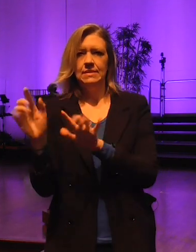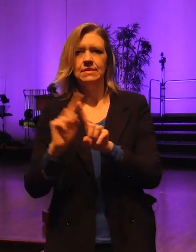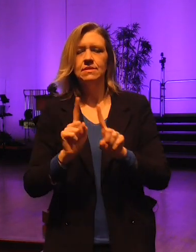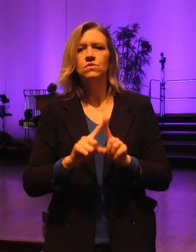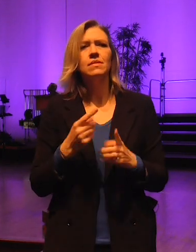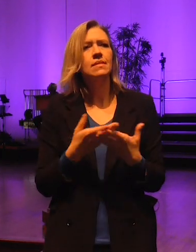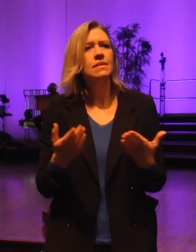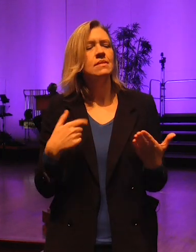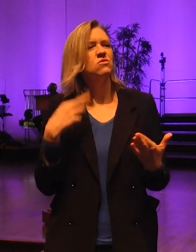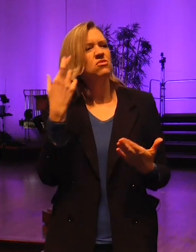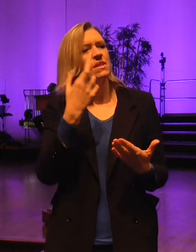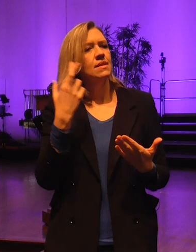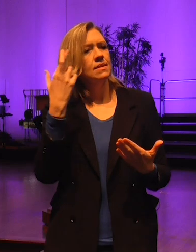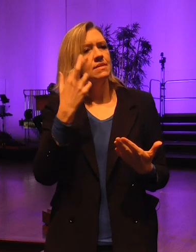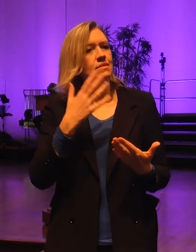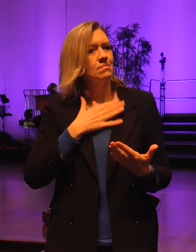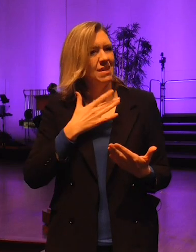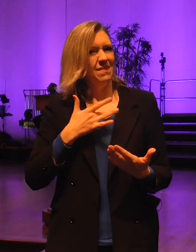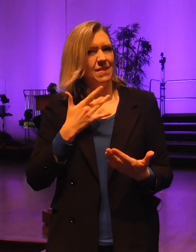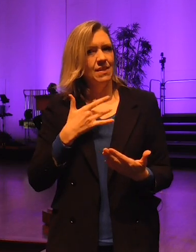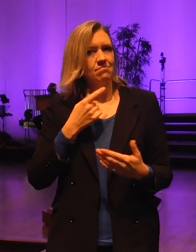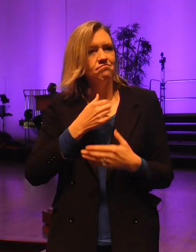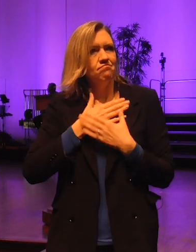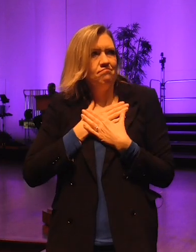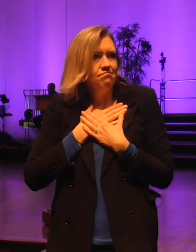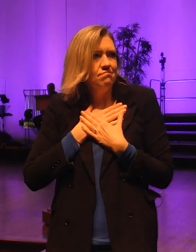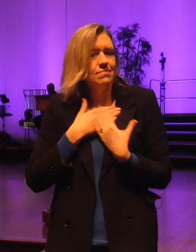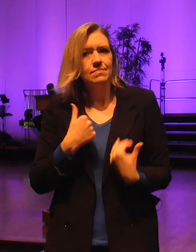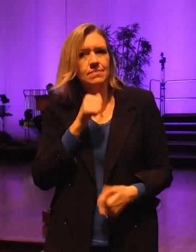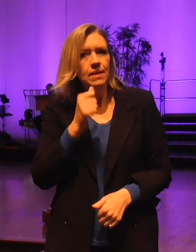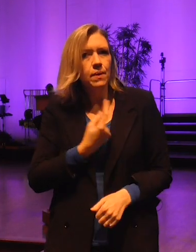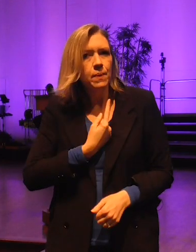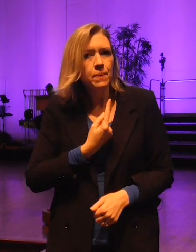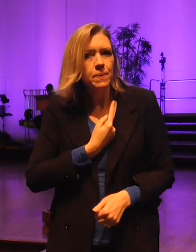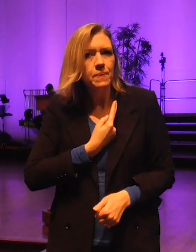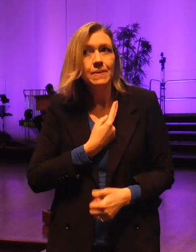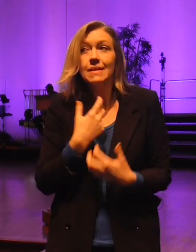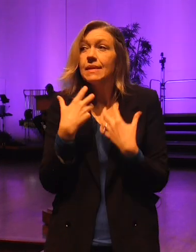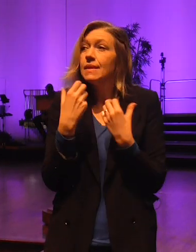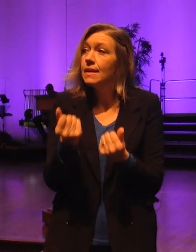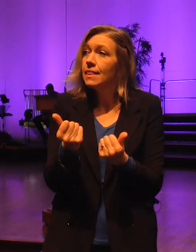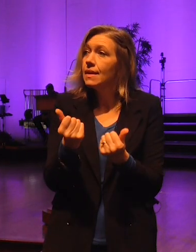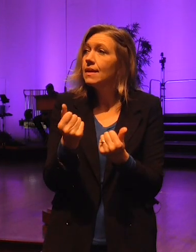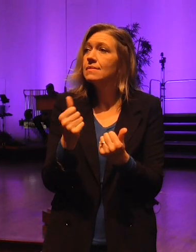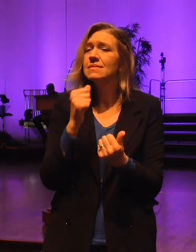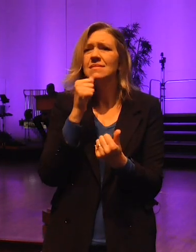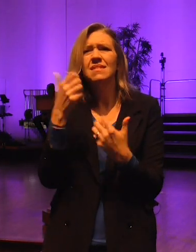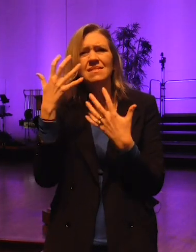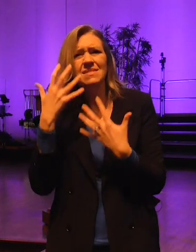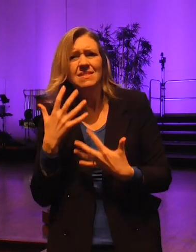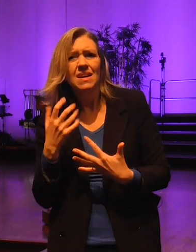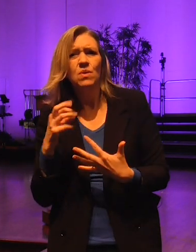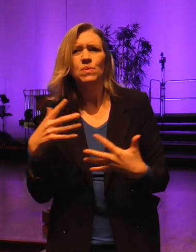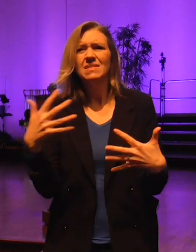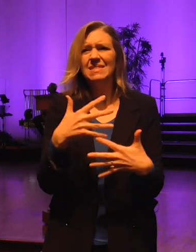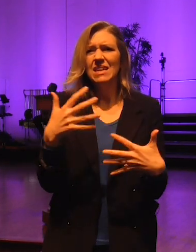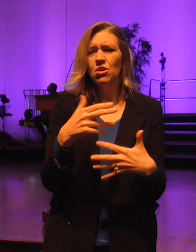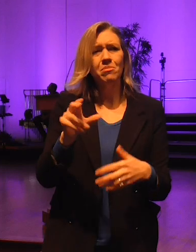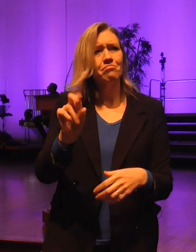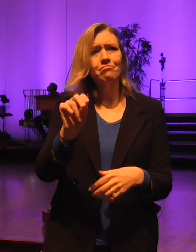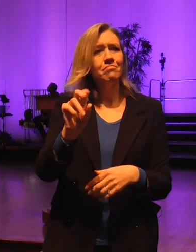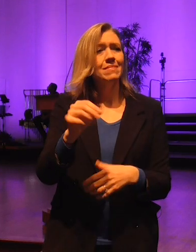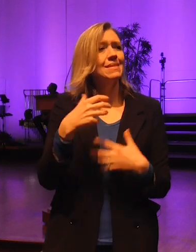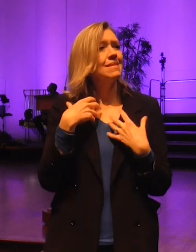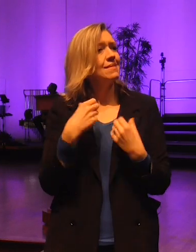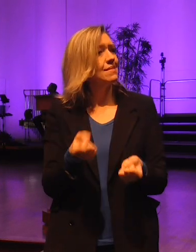feeling like I'm not alone and that healing isn't sad or scary but it's really um it's a community